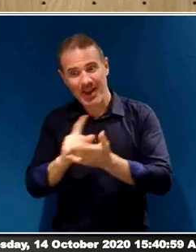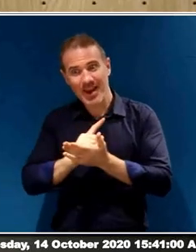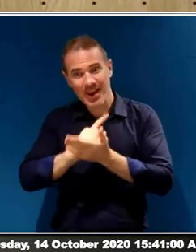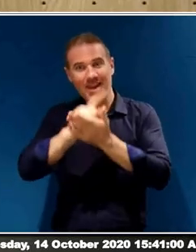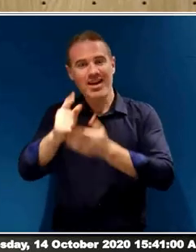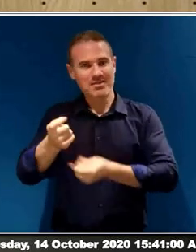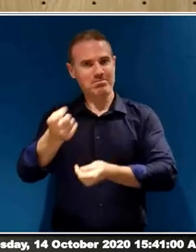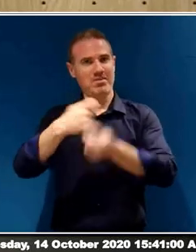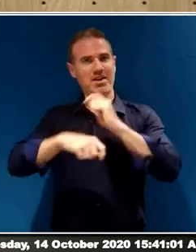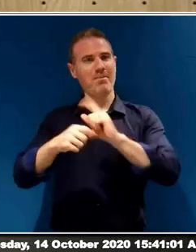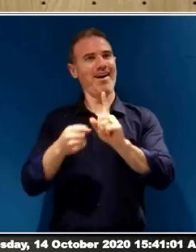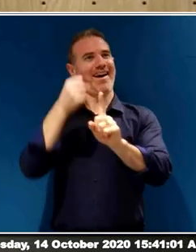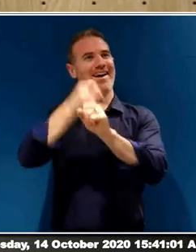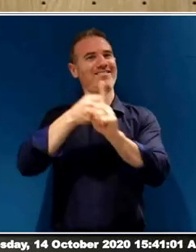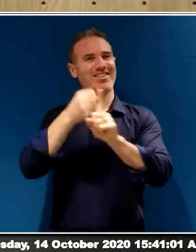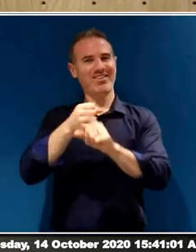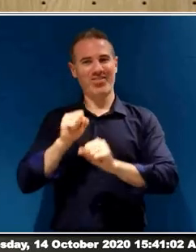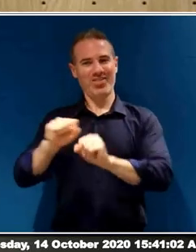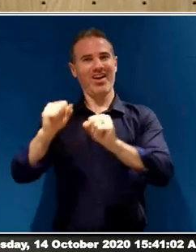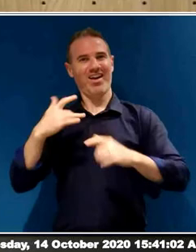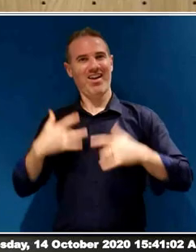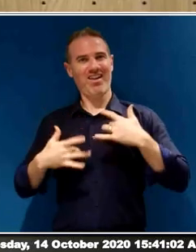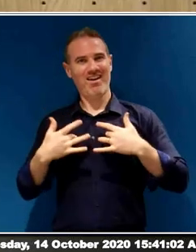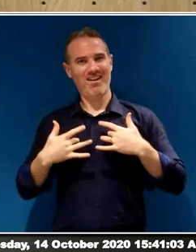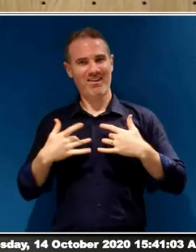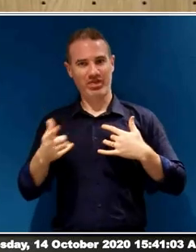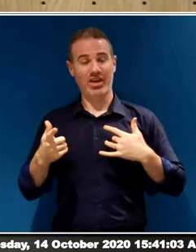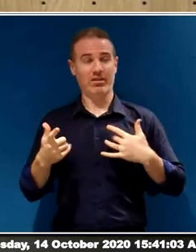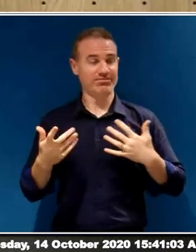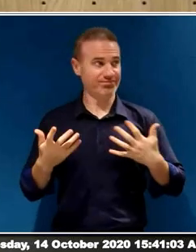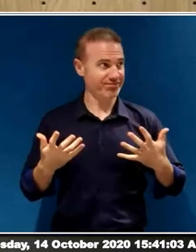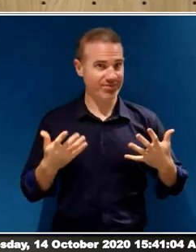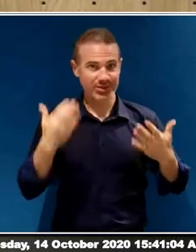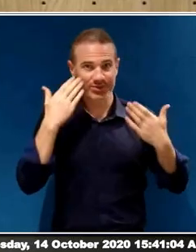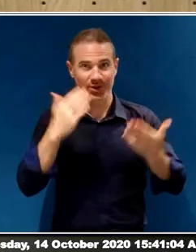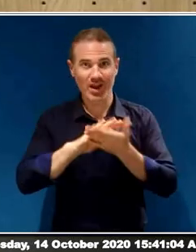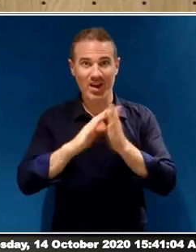opportunity to consult and prepare with them when they were students.